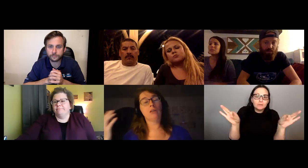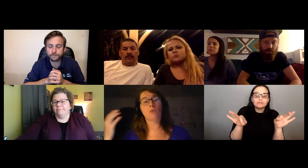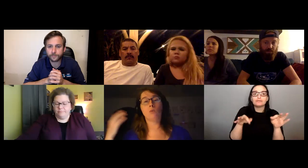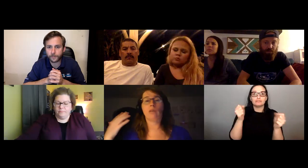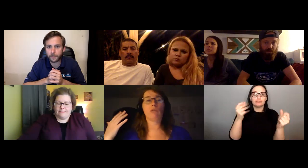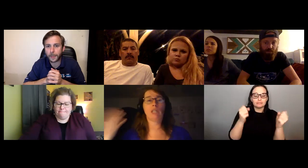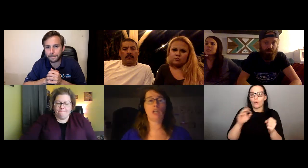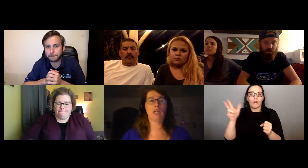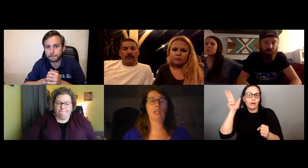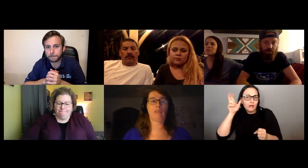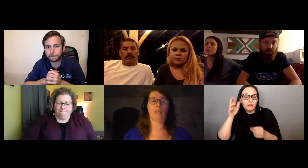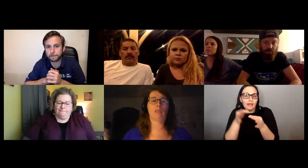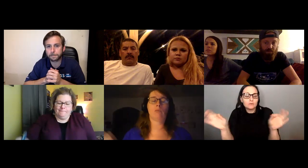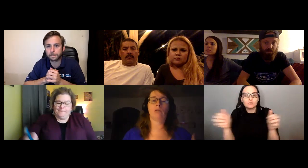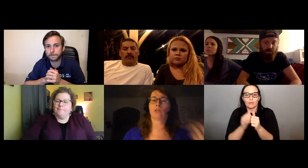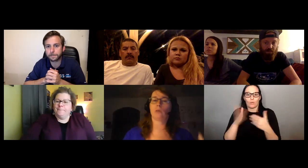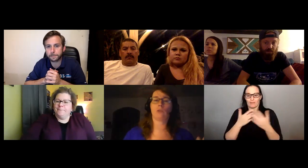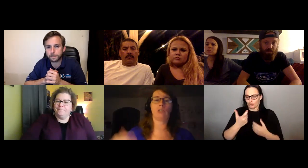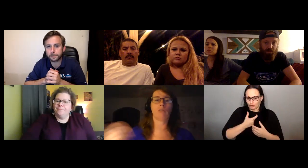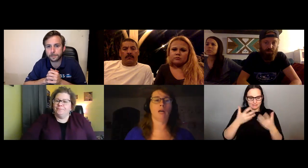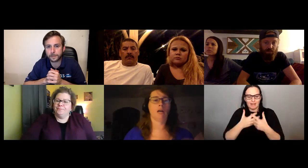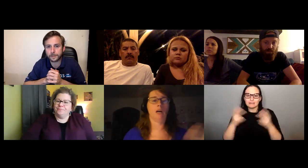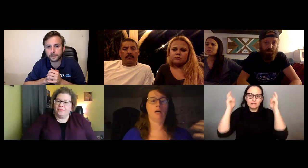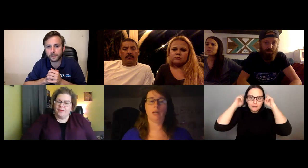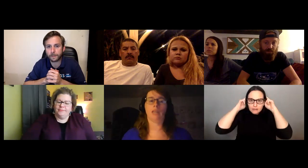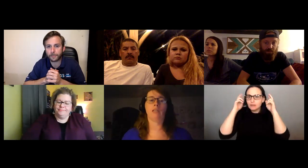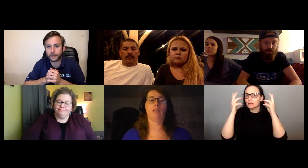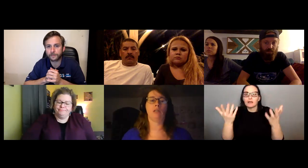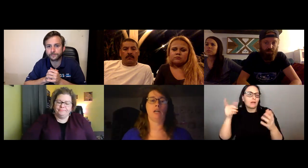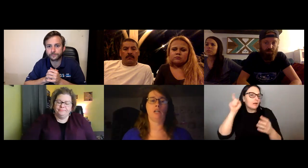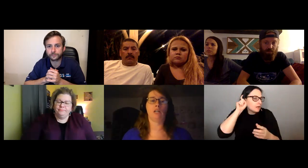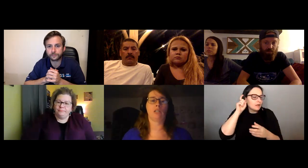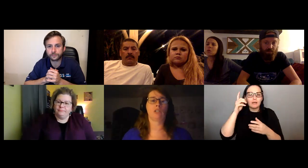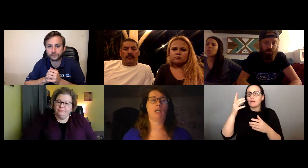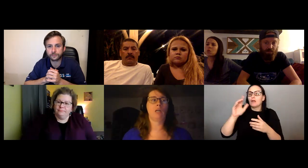whatever hearing aid device whether it's cochlear baha behind the ear air